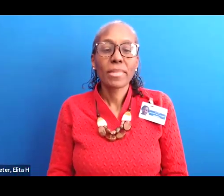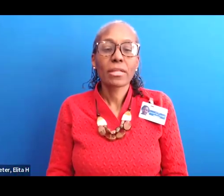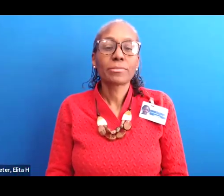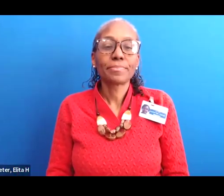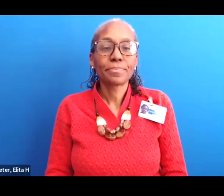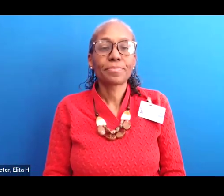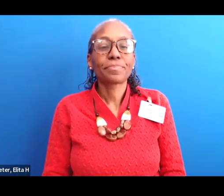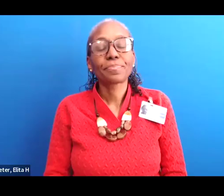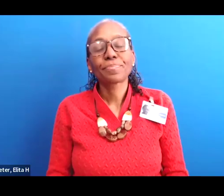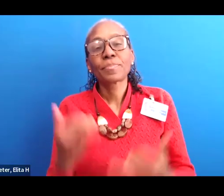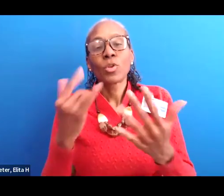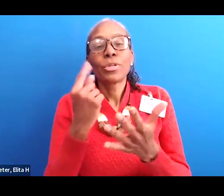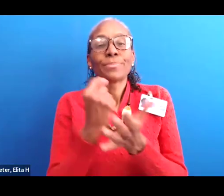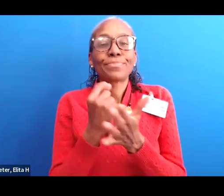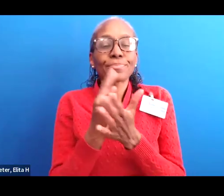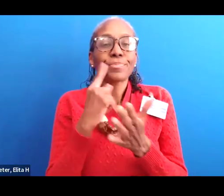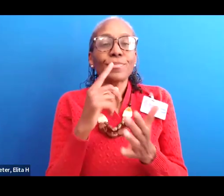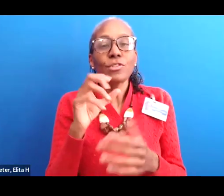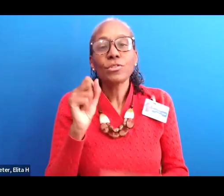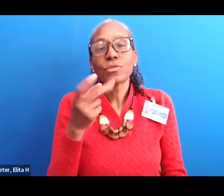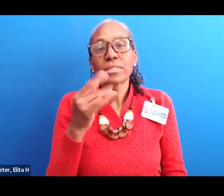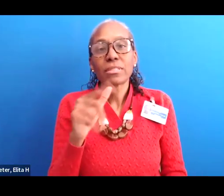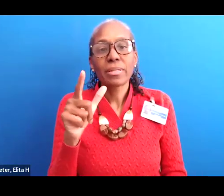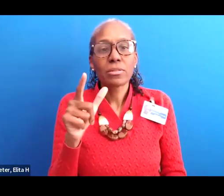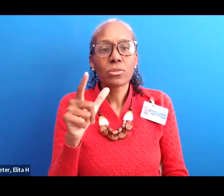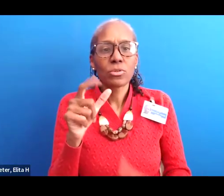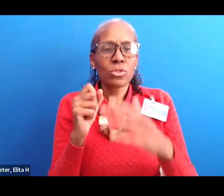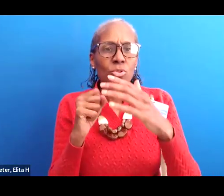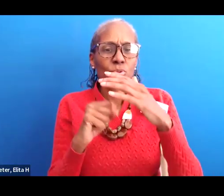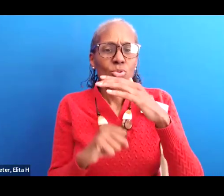current treatment for spinal stroke affecting and then it's, it's cut off.